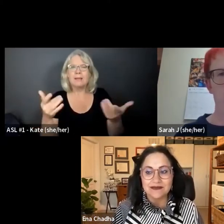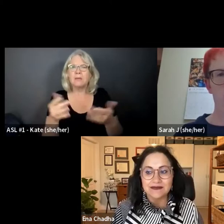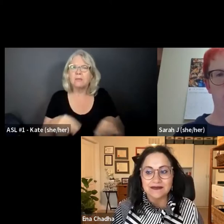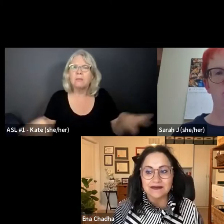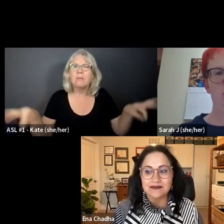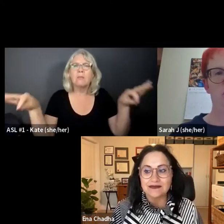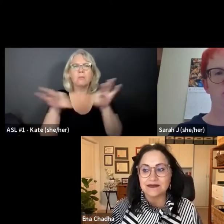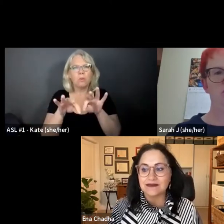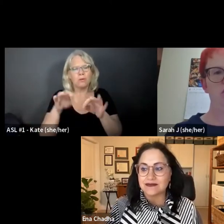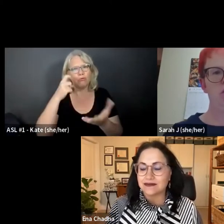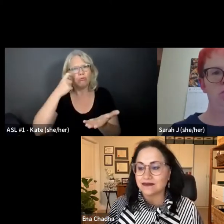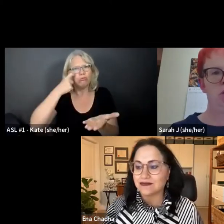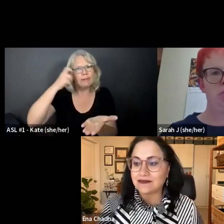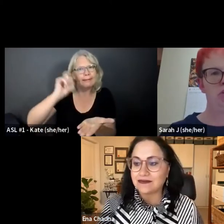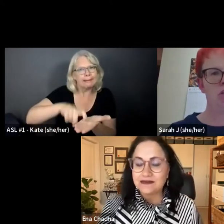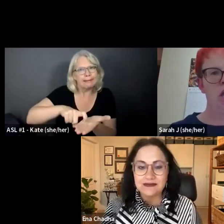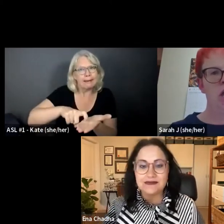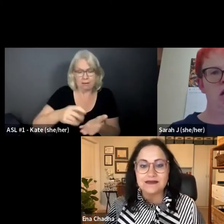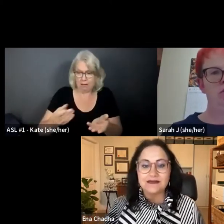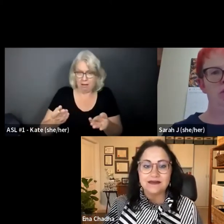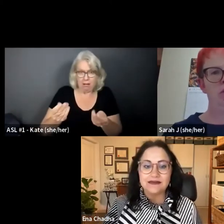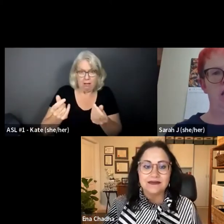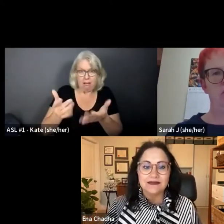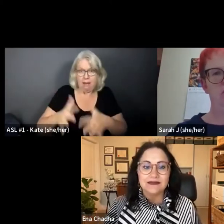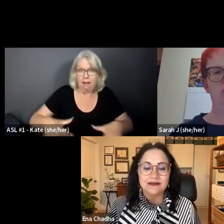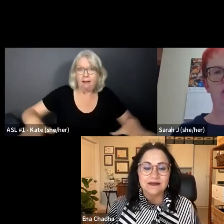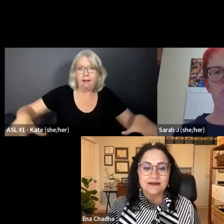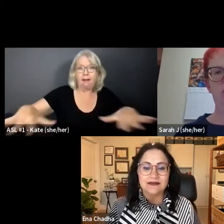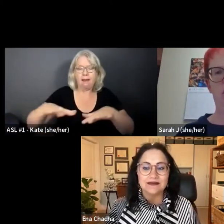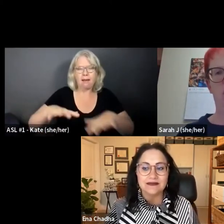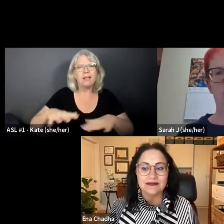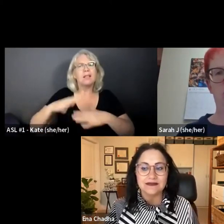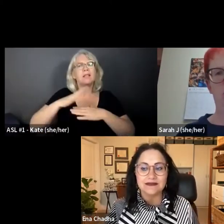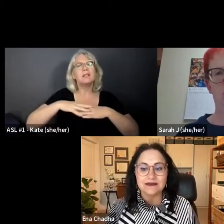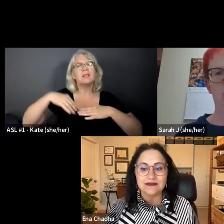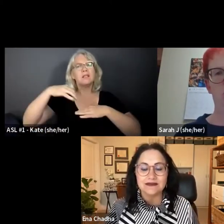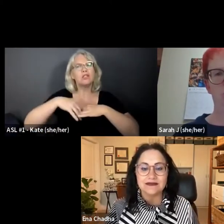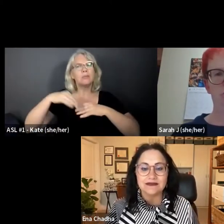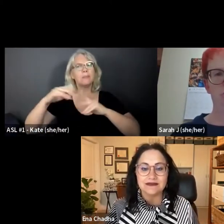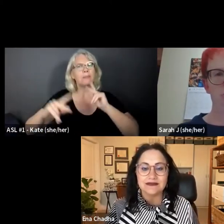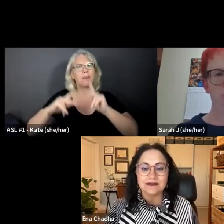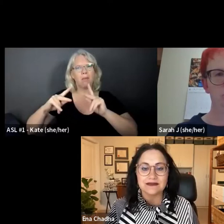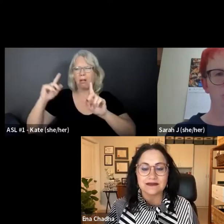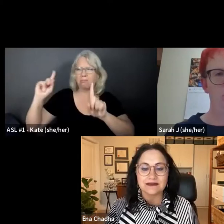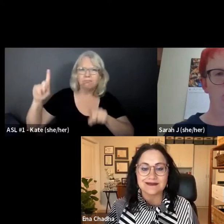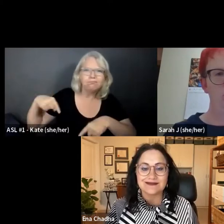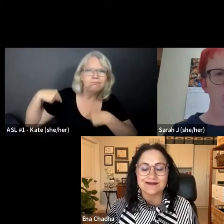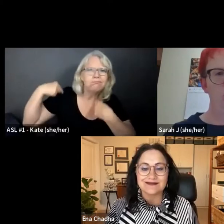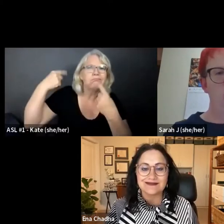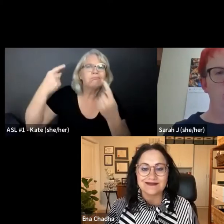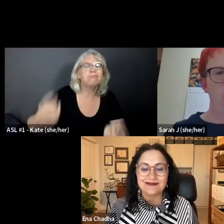THE INDIGENOUS PEOPLES OF THE LANDS THAT WE NOW CALL HOME.